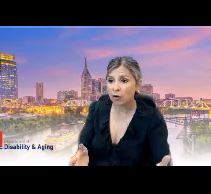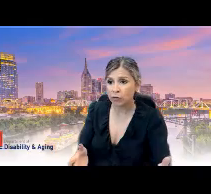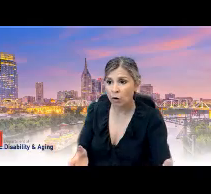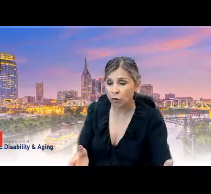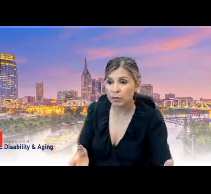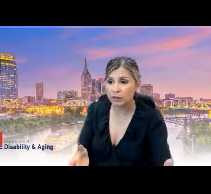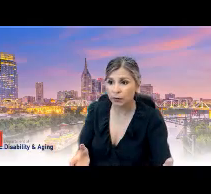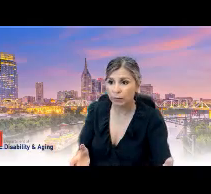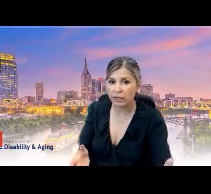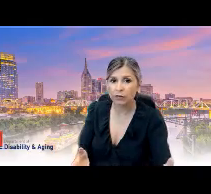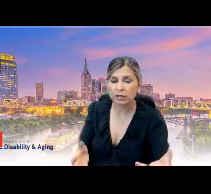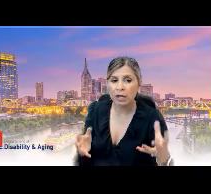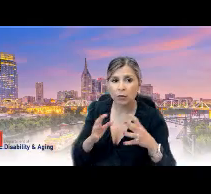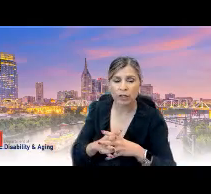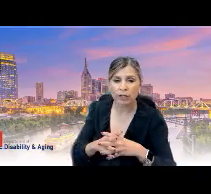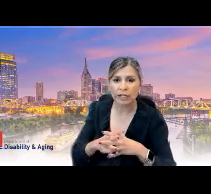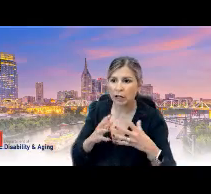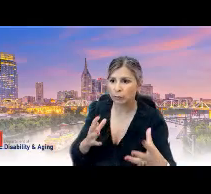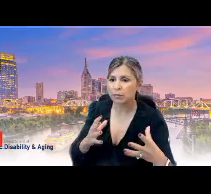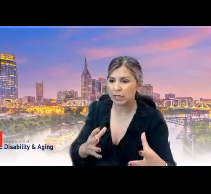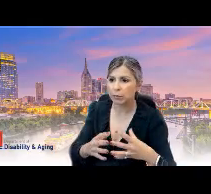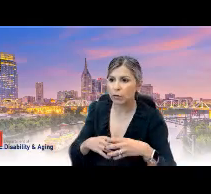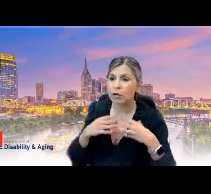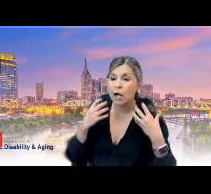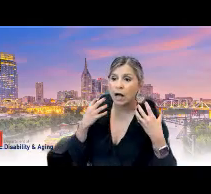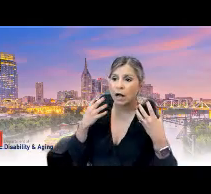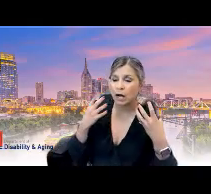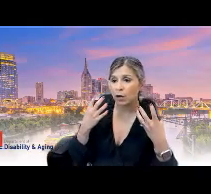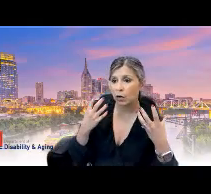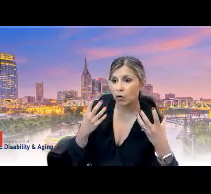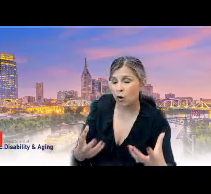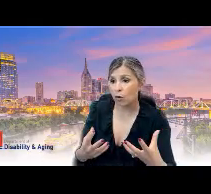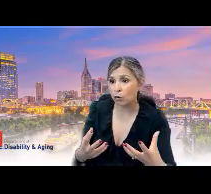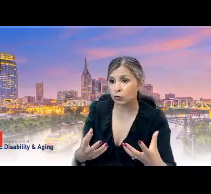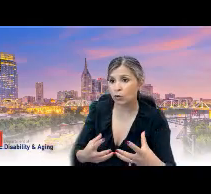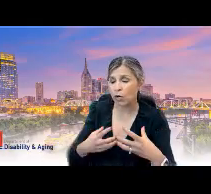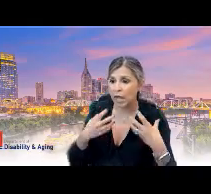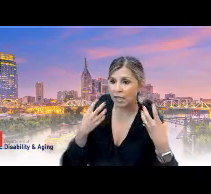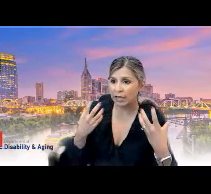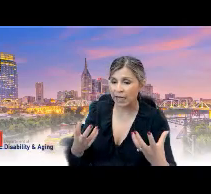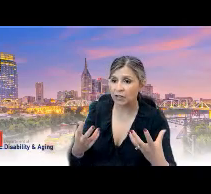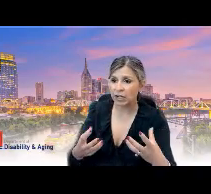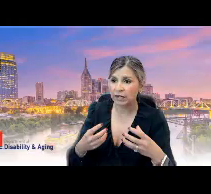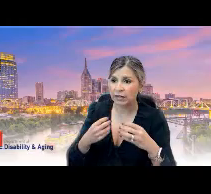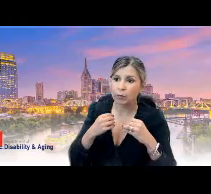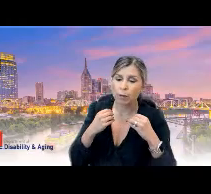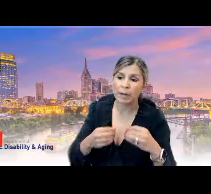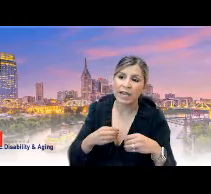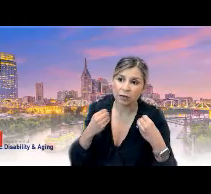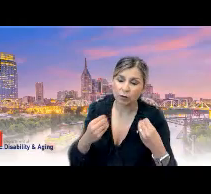and also home delivered meals. Really helps people who are older and aging remain in their homes rather than